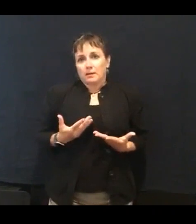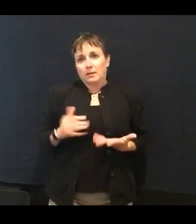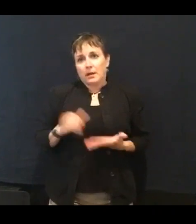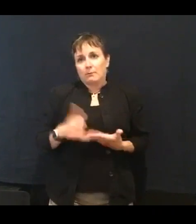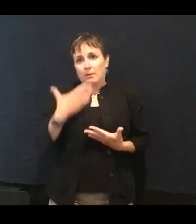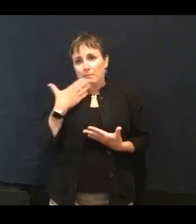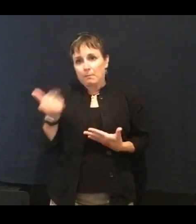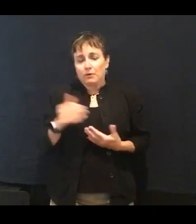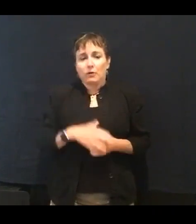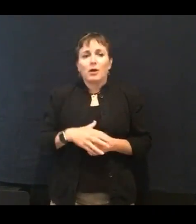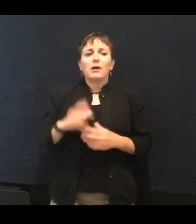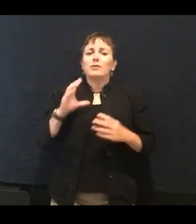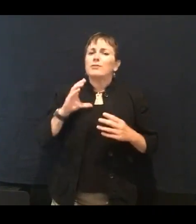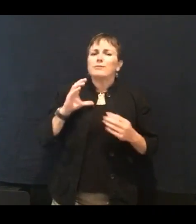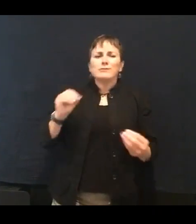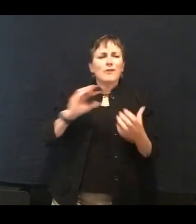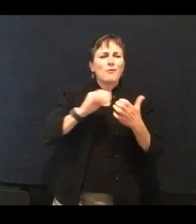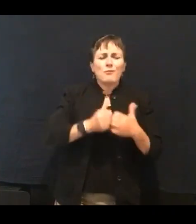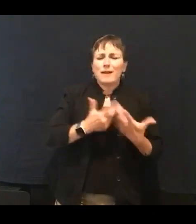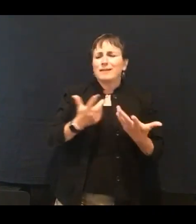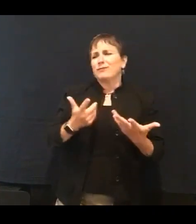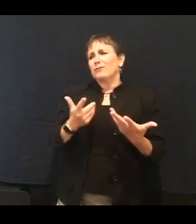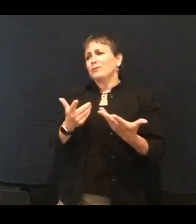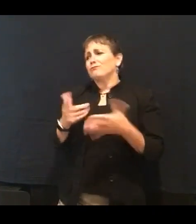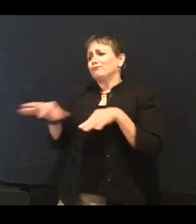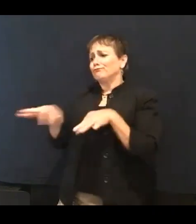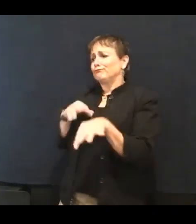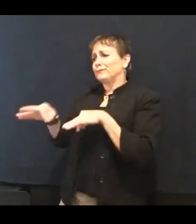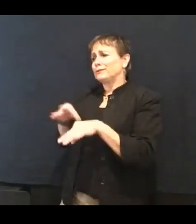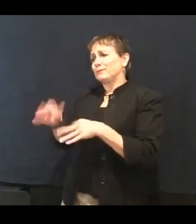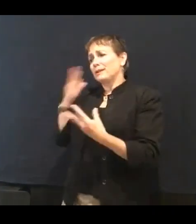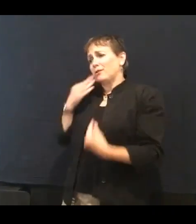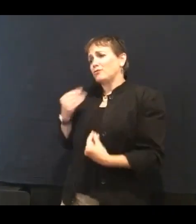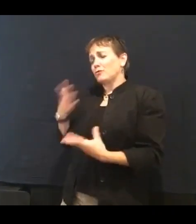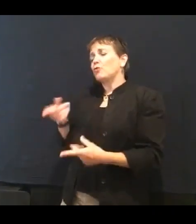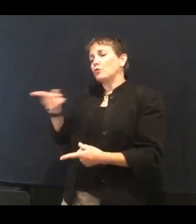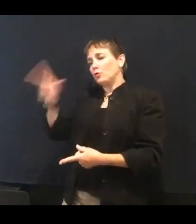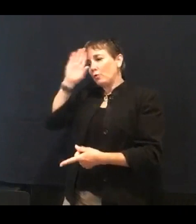how best to tell your child that they will go both deaf and blind one day, but